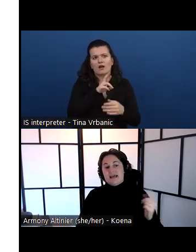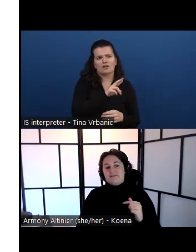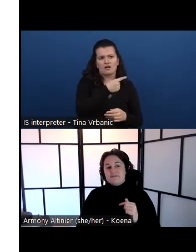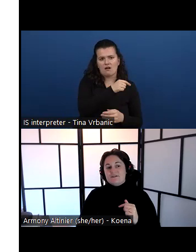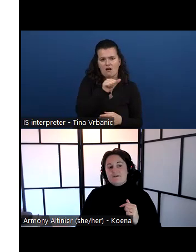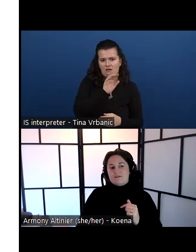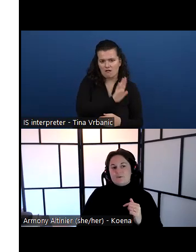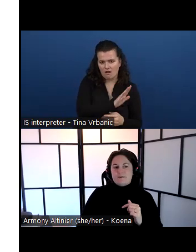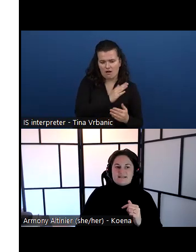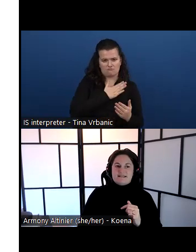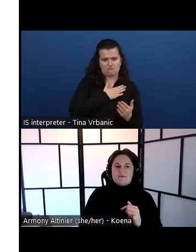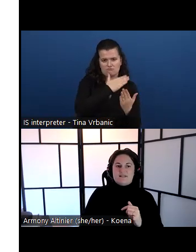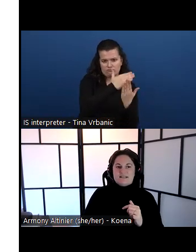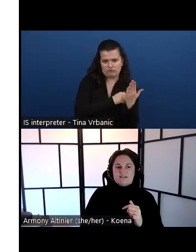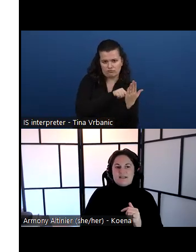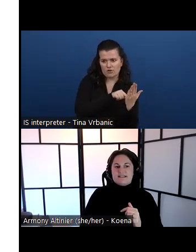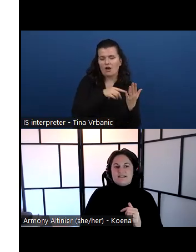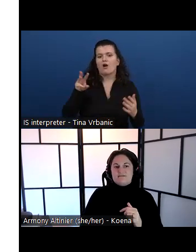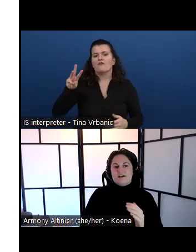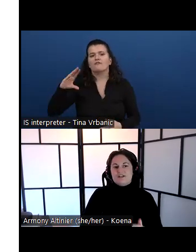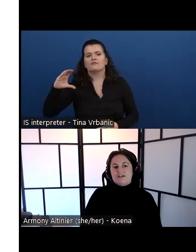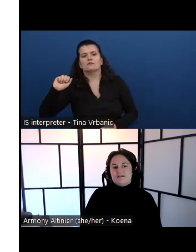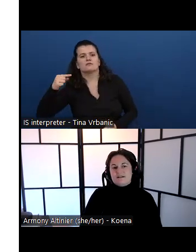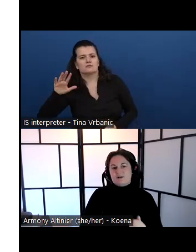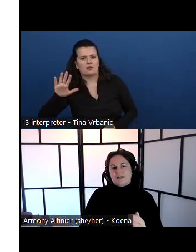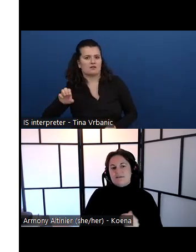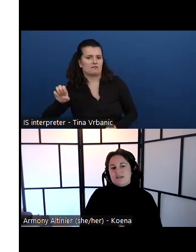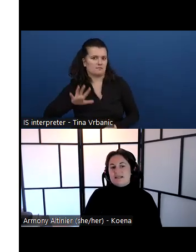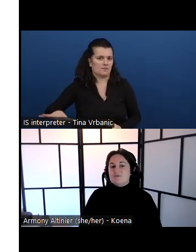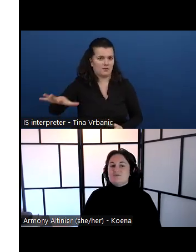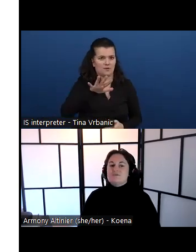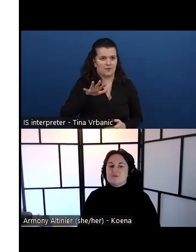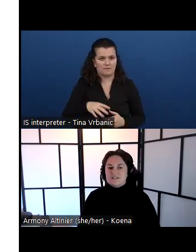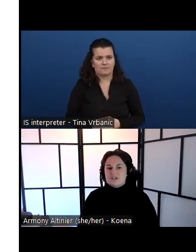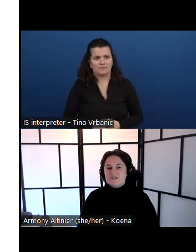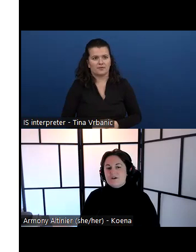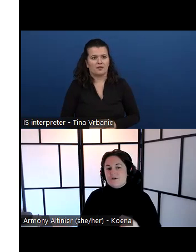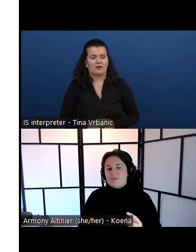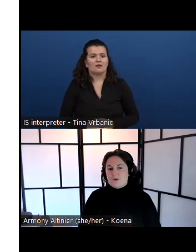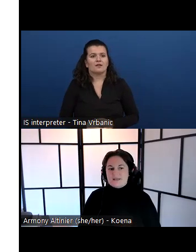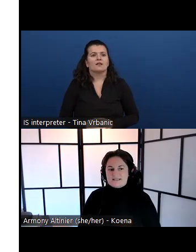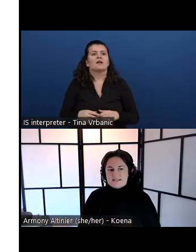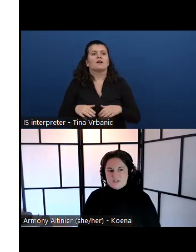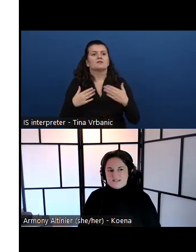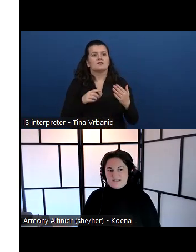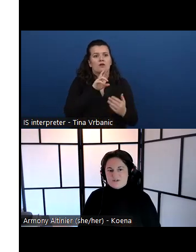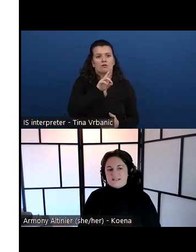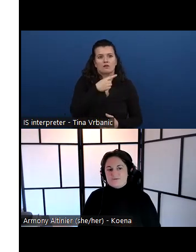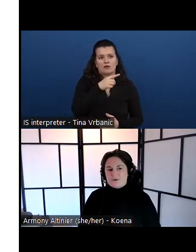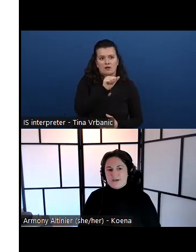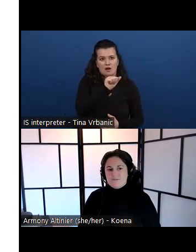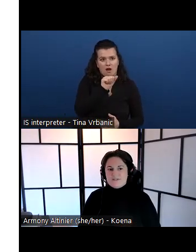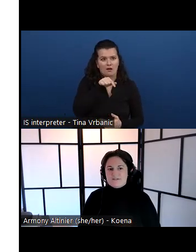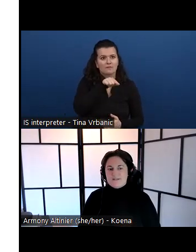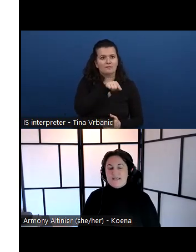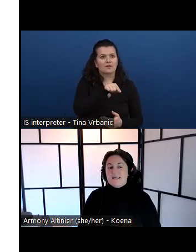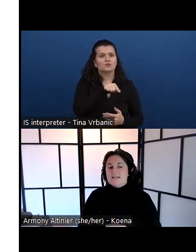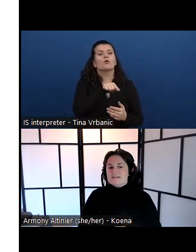When RGAA became a transposition of the Web Accessibility Directive requirements.